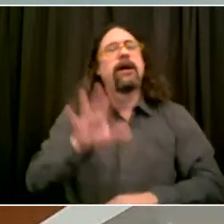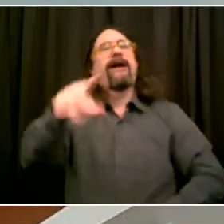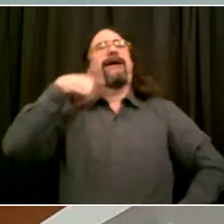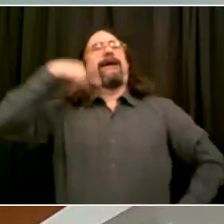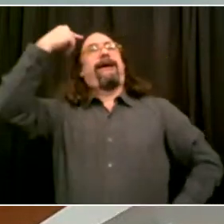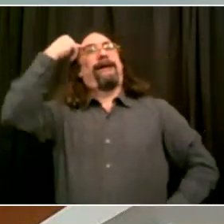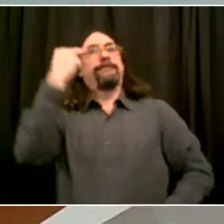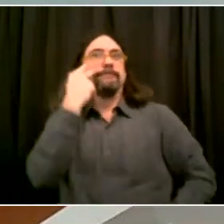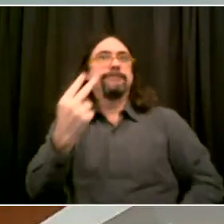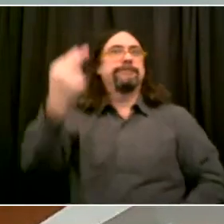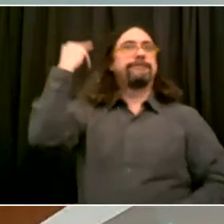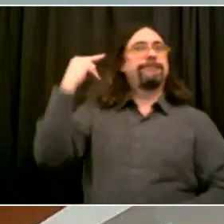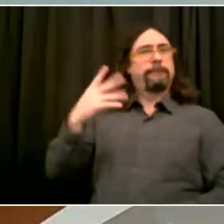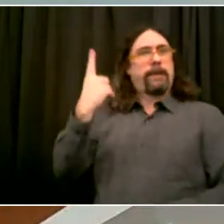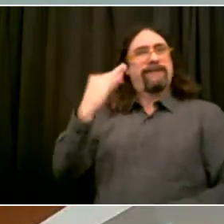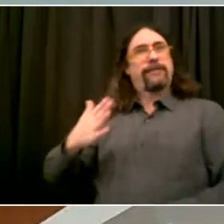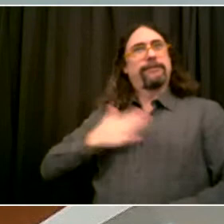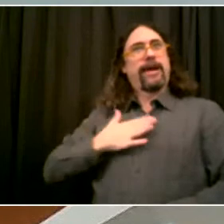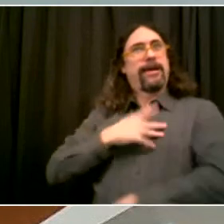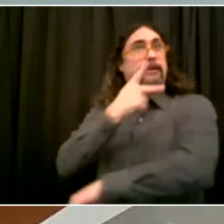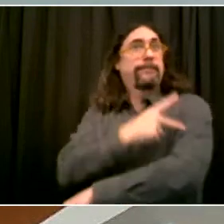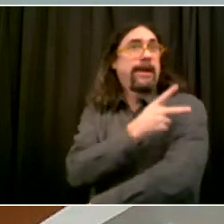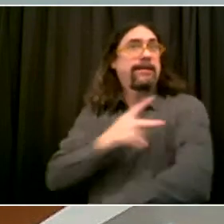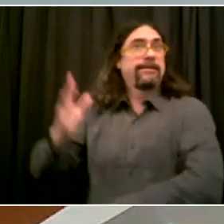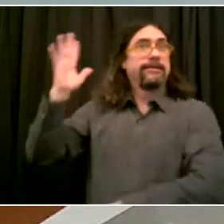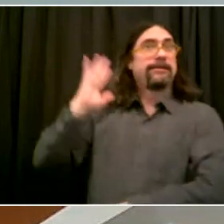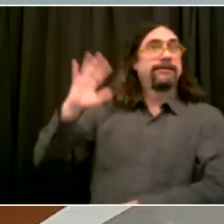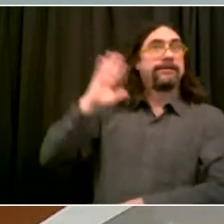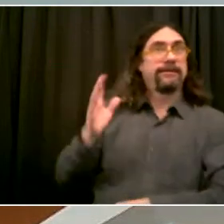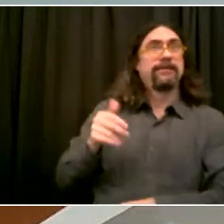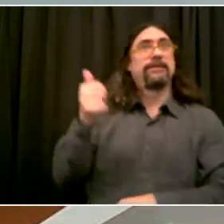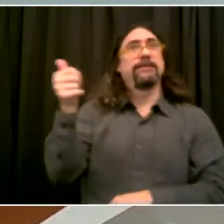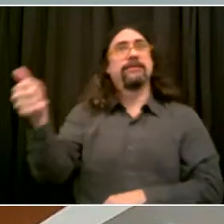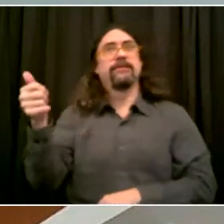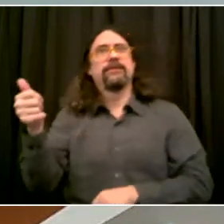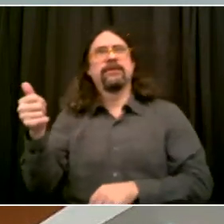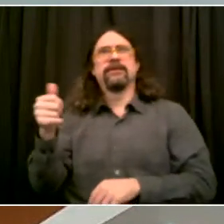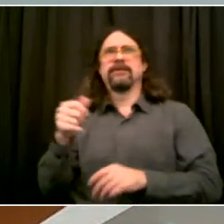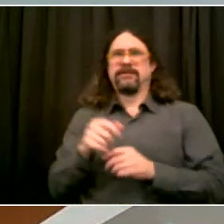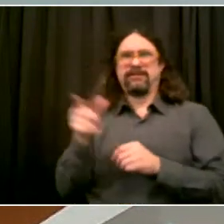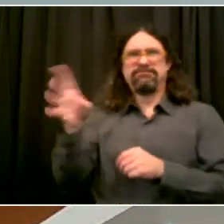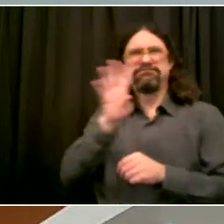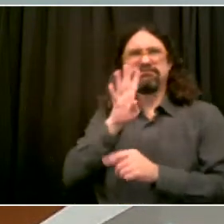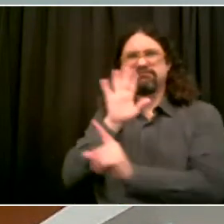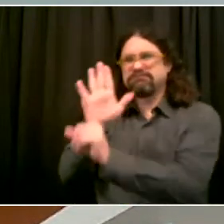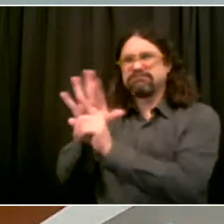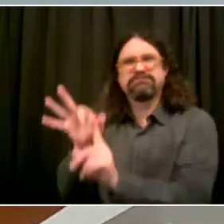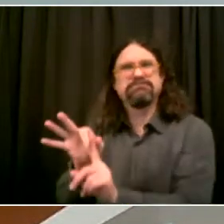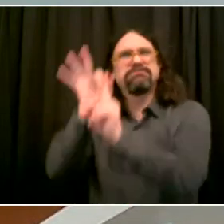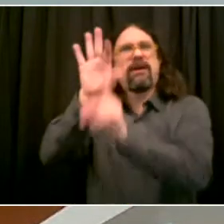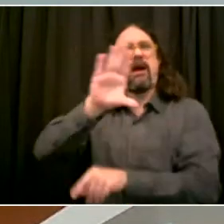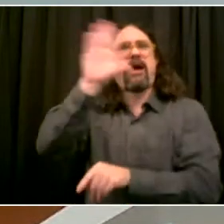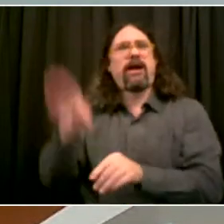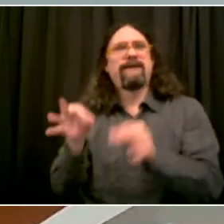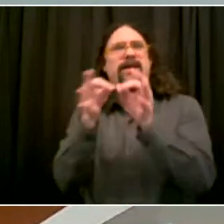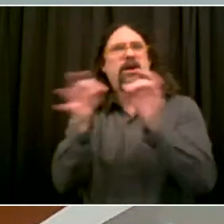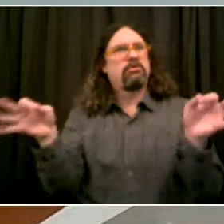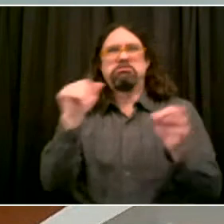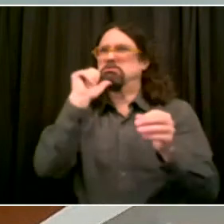NOT A COMMONLY SPOKEN DIALECT. BUT EVERY TIME SHE SMILE SHE KNOWS THE LANGUAGE LINE IN MY CLINIC LLWILLWI ALLOW ME TO